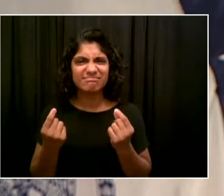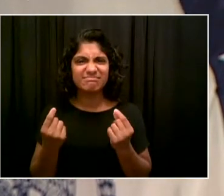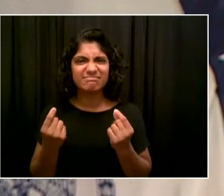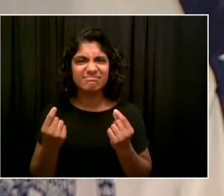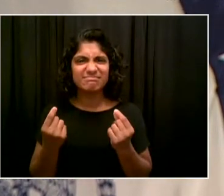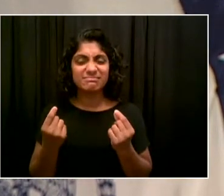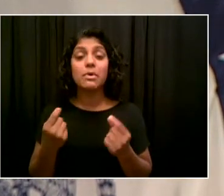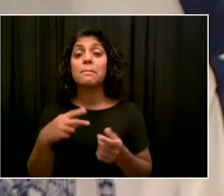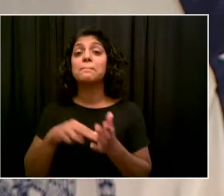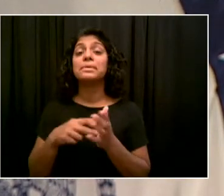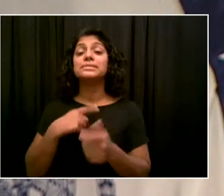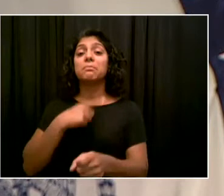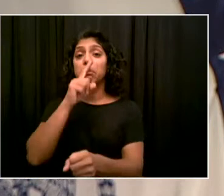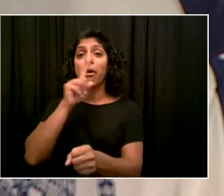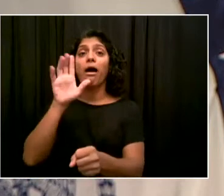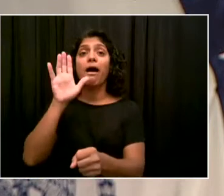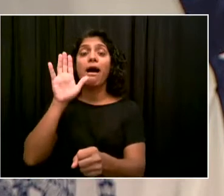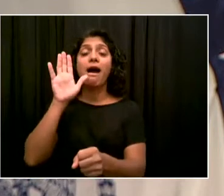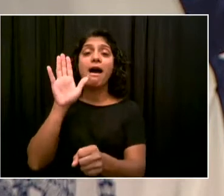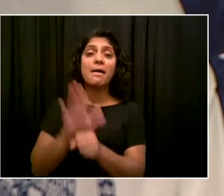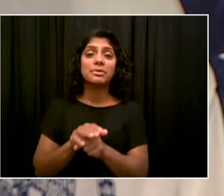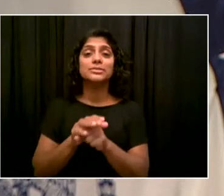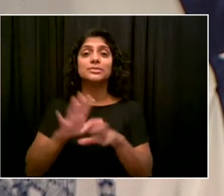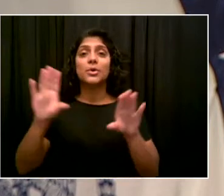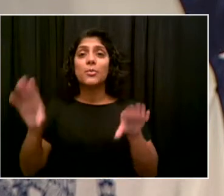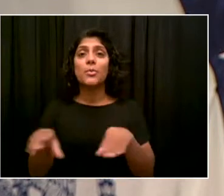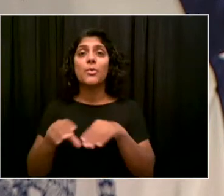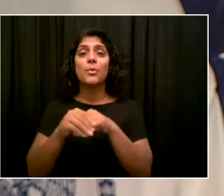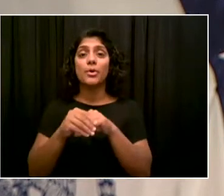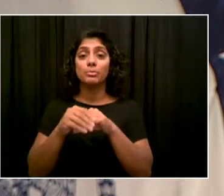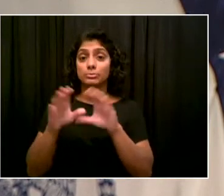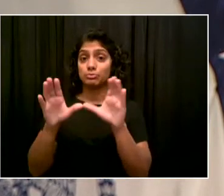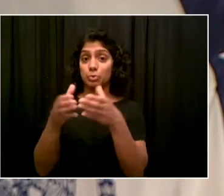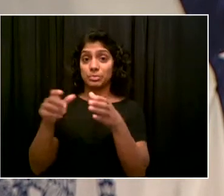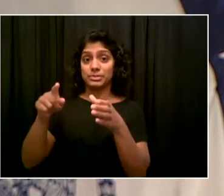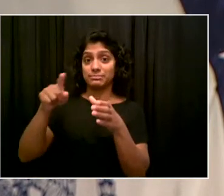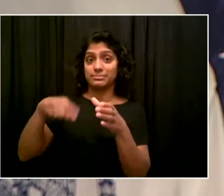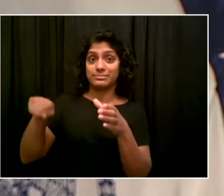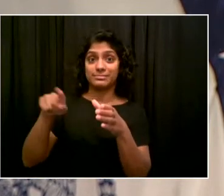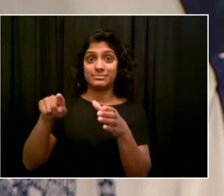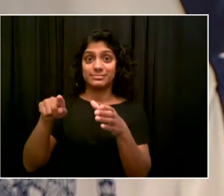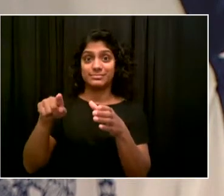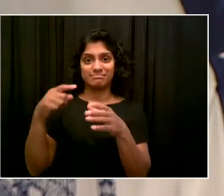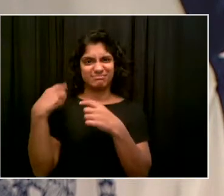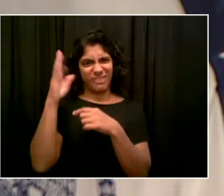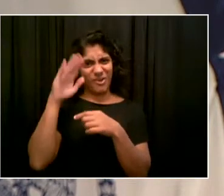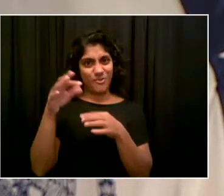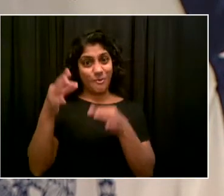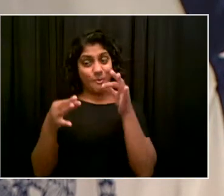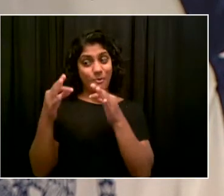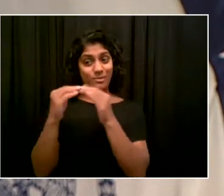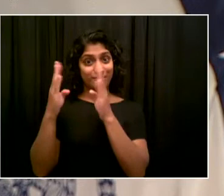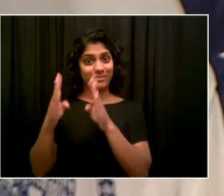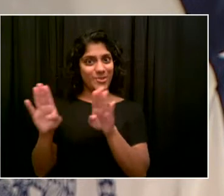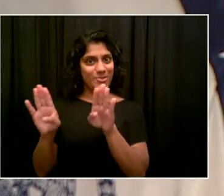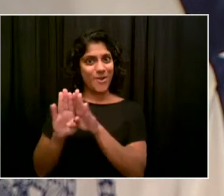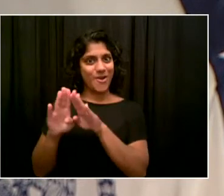I MADE A VOW WE